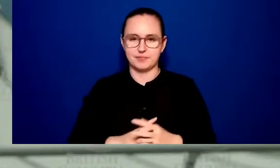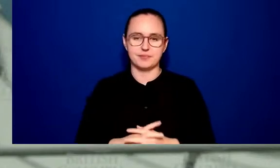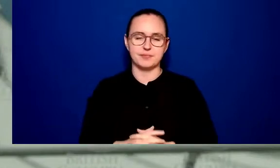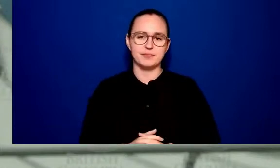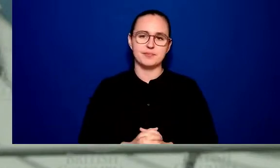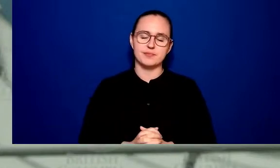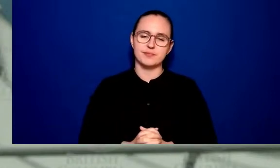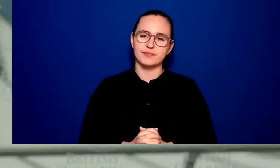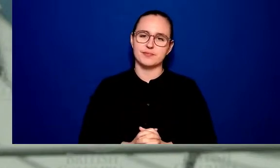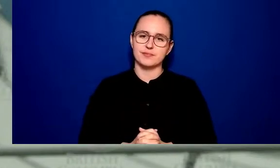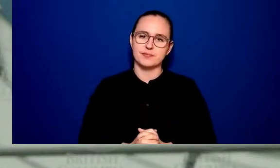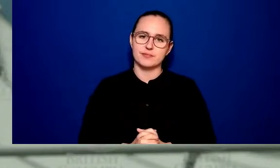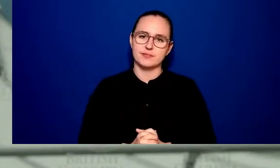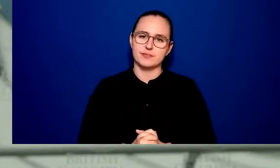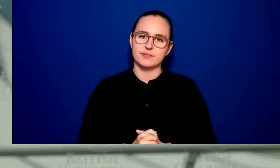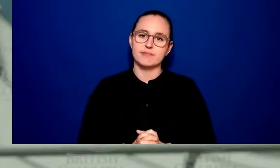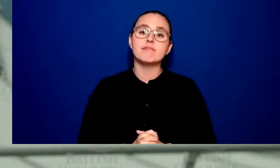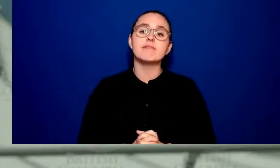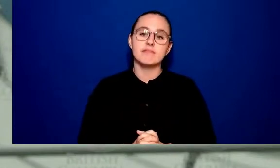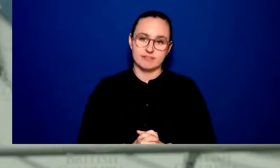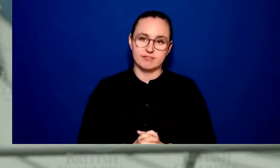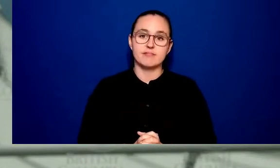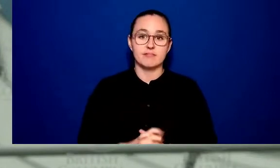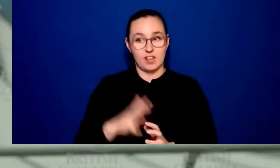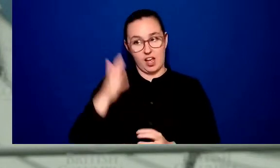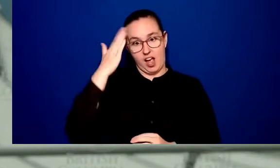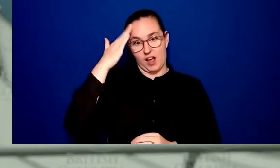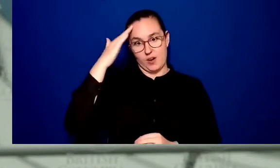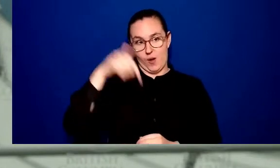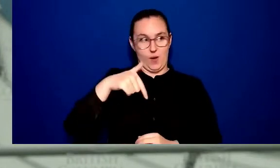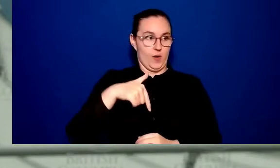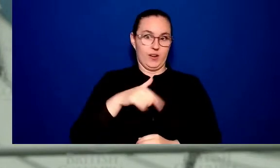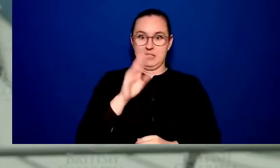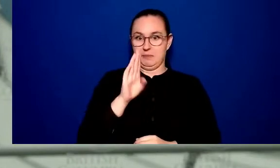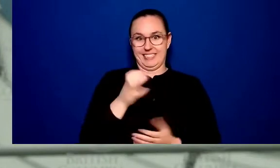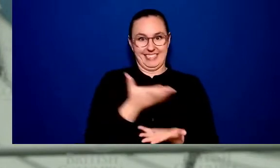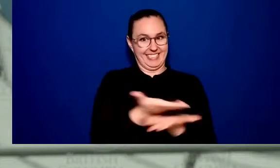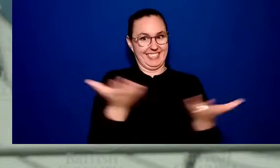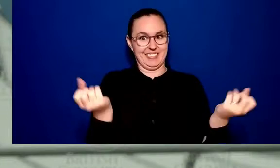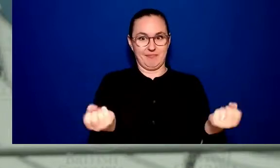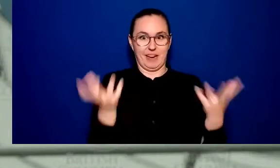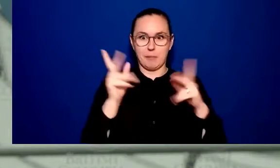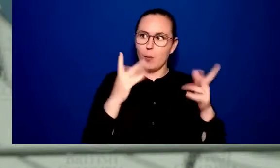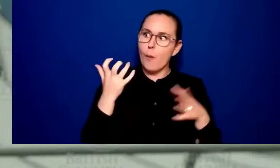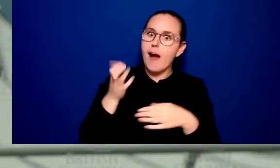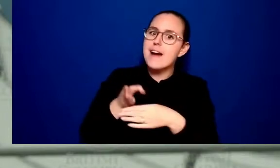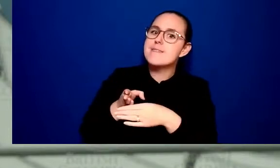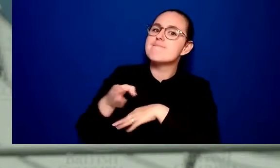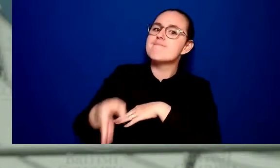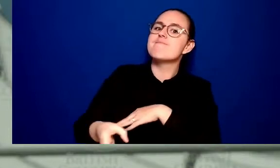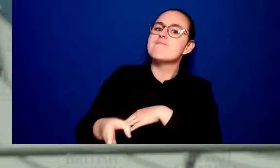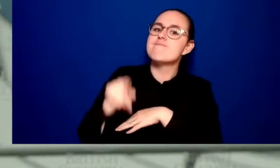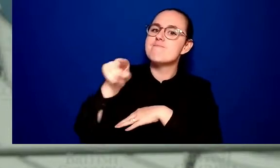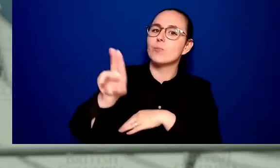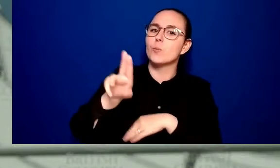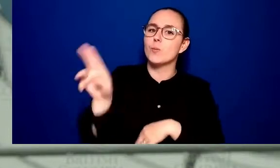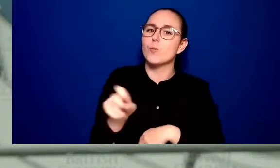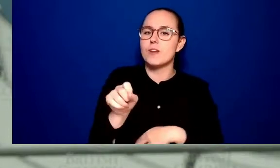of people in British Columbia as well in the near future. I